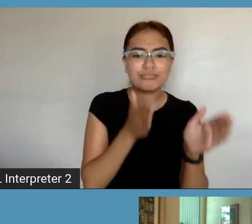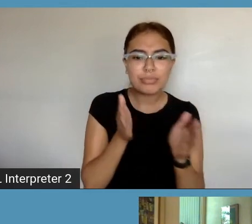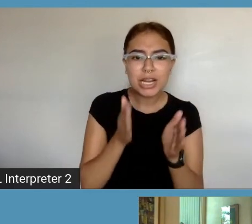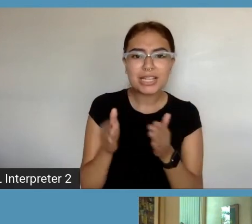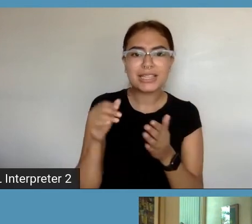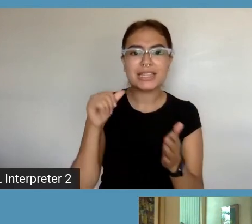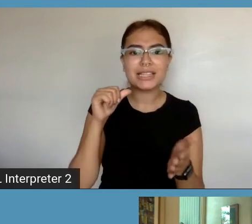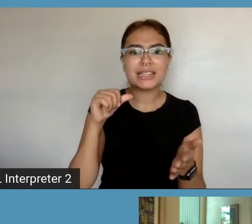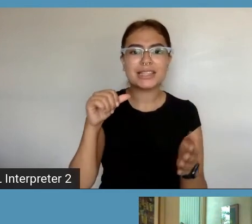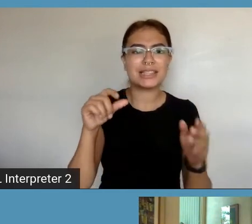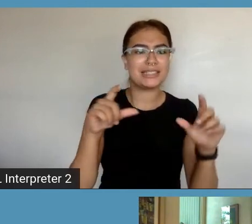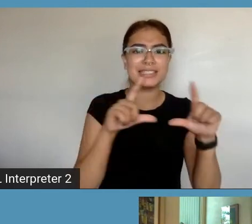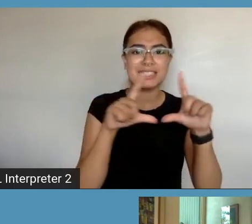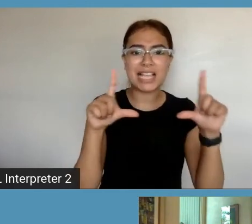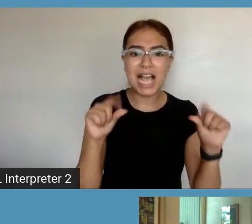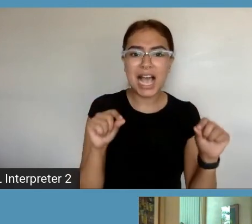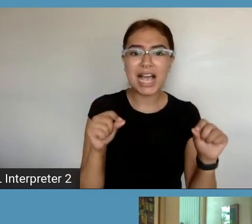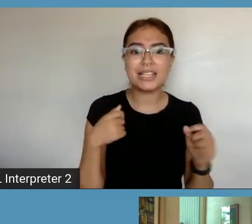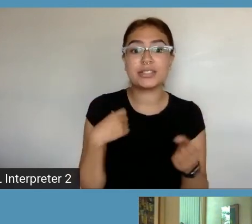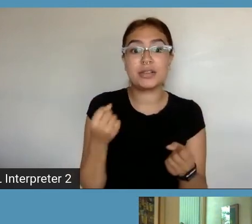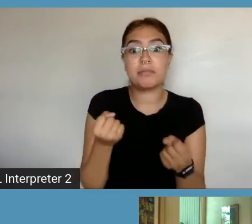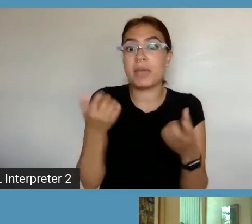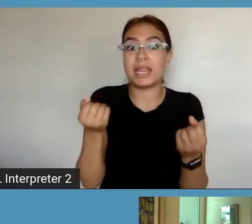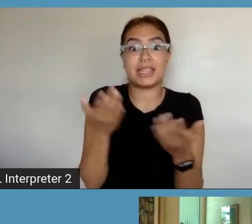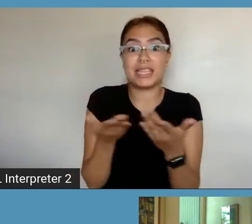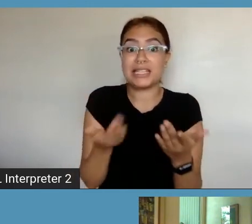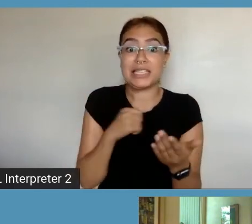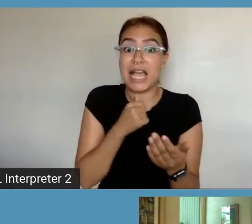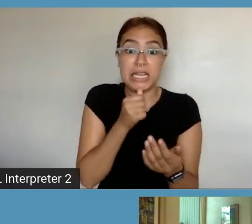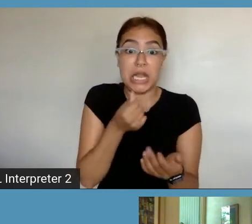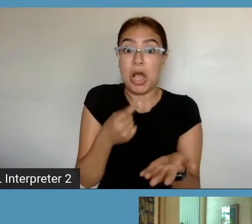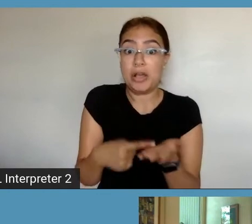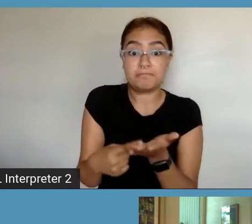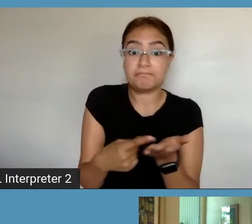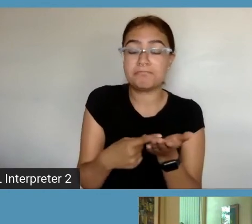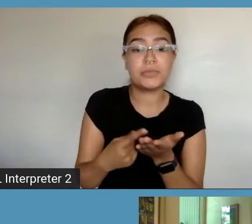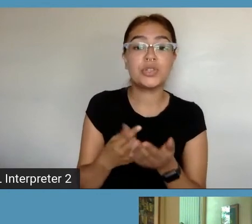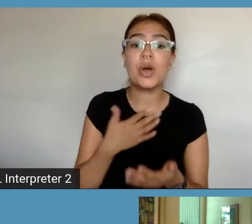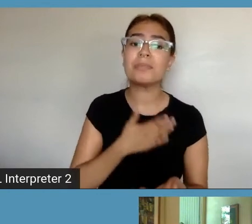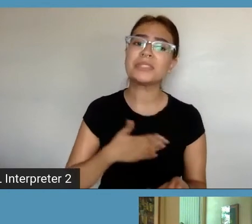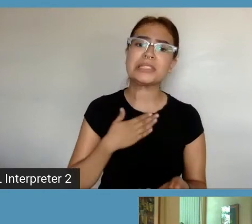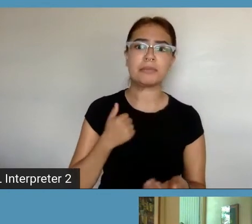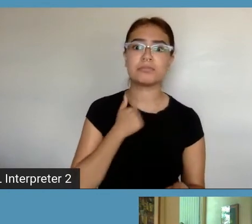there's so much I didn't talk about so please, I apologize if there's something you think she